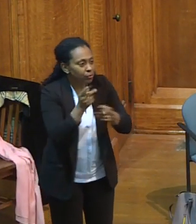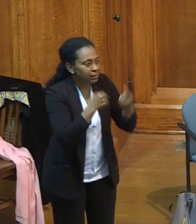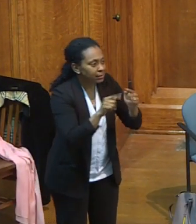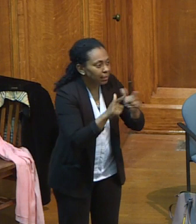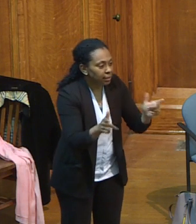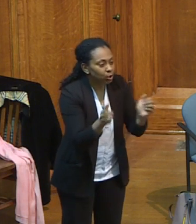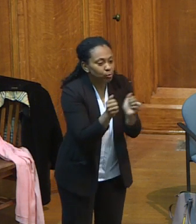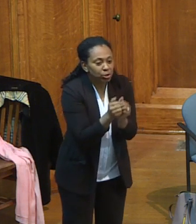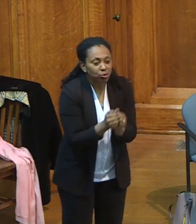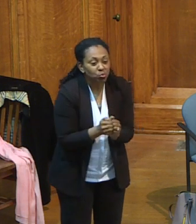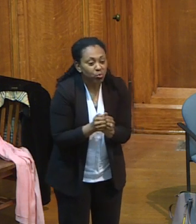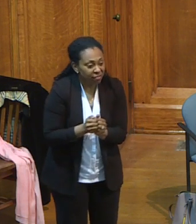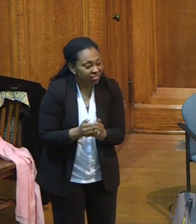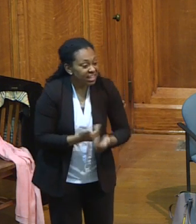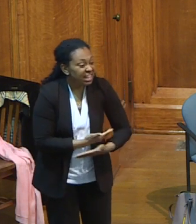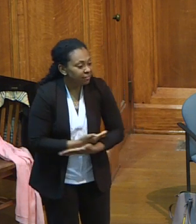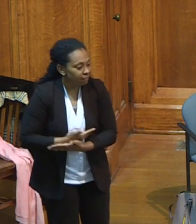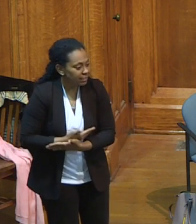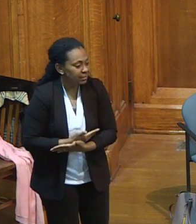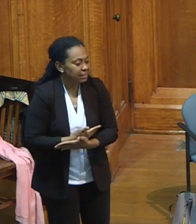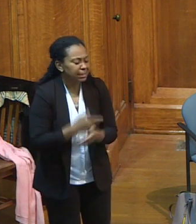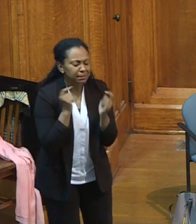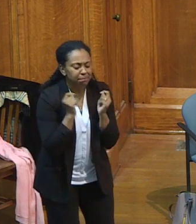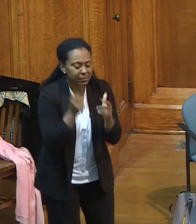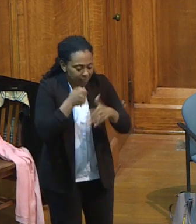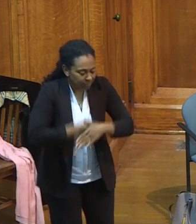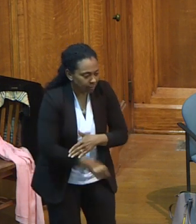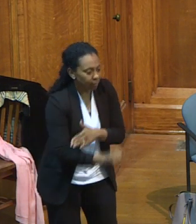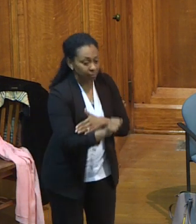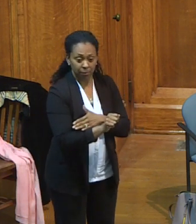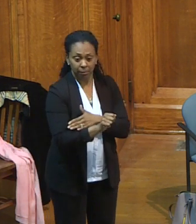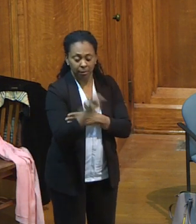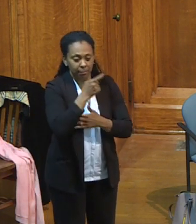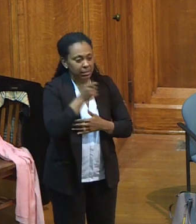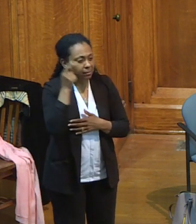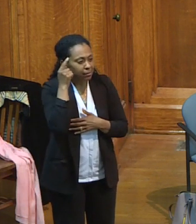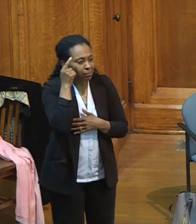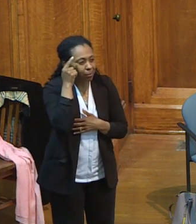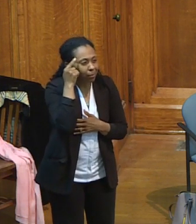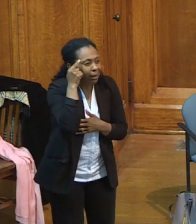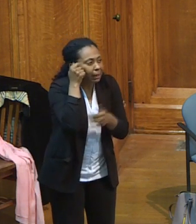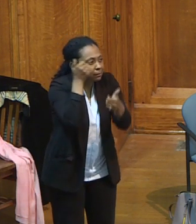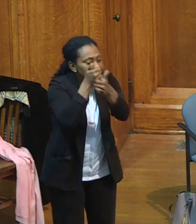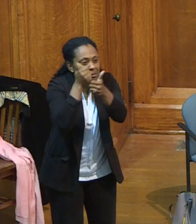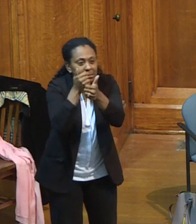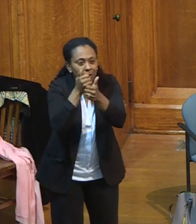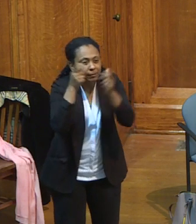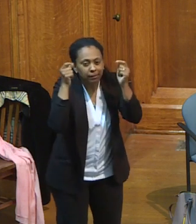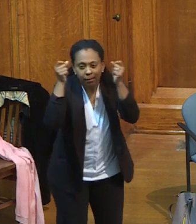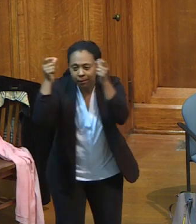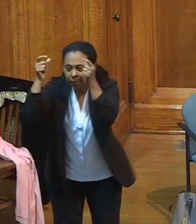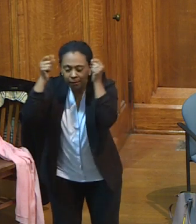right away after birth because the brain is just going right from the beginning a child is born